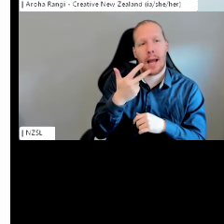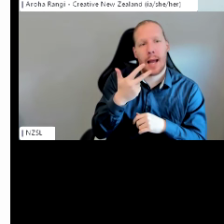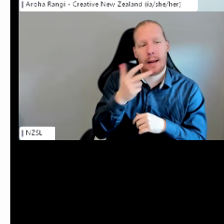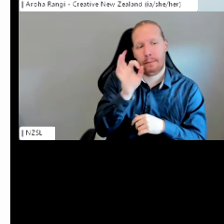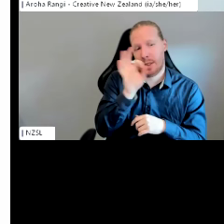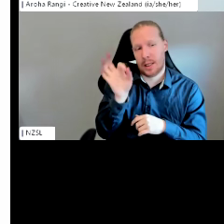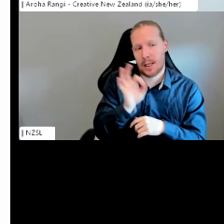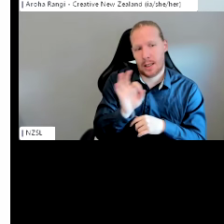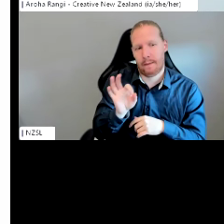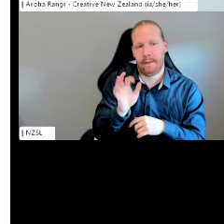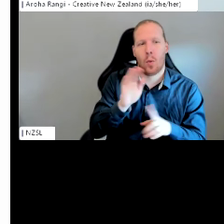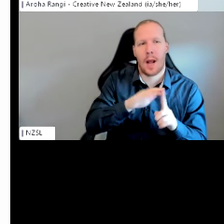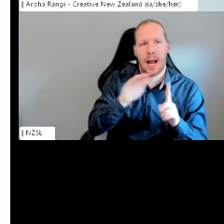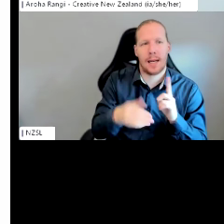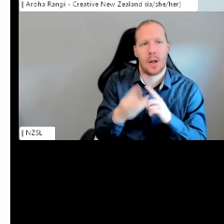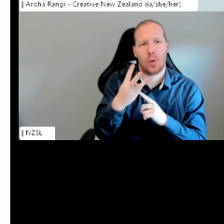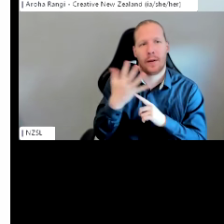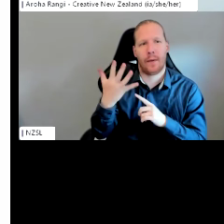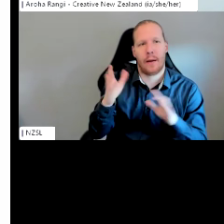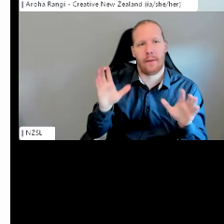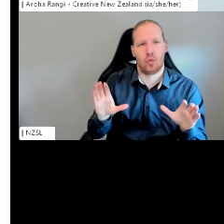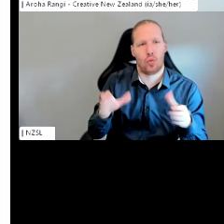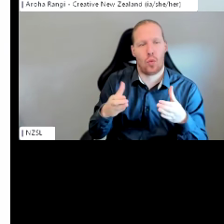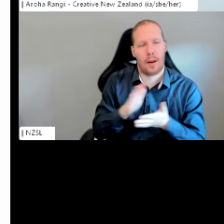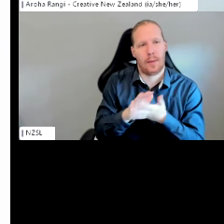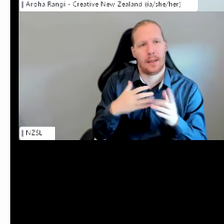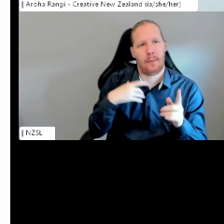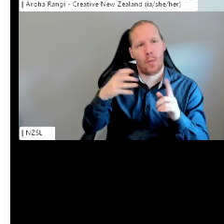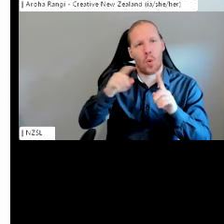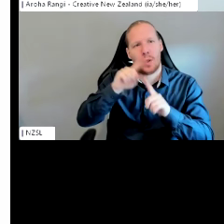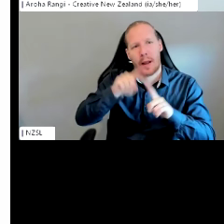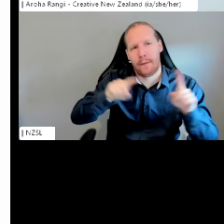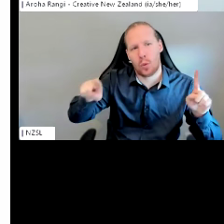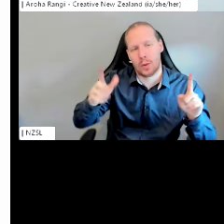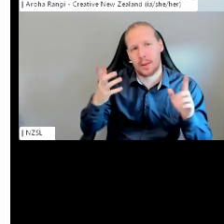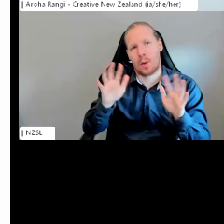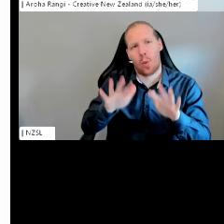um, so young, more diverse audiences, audiences that are new to you maybe are,